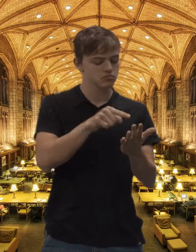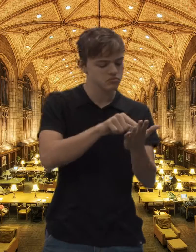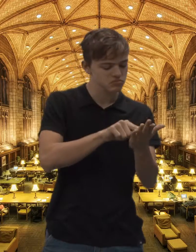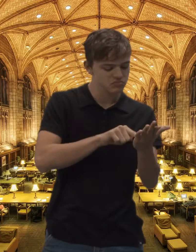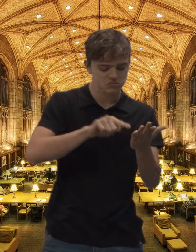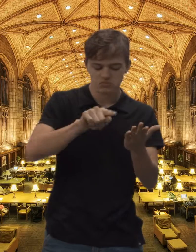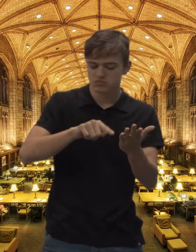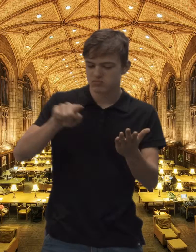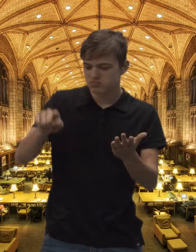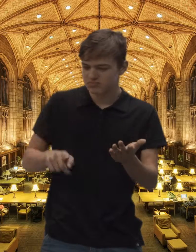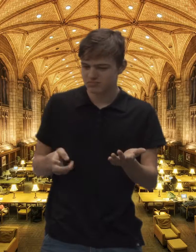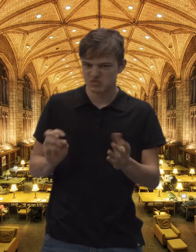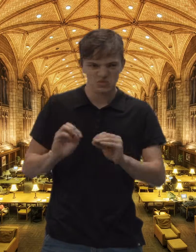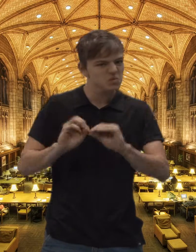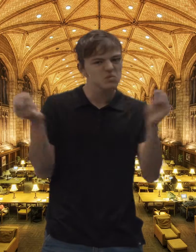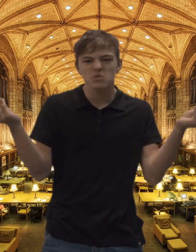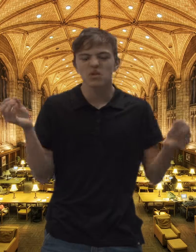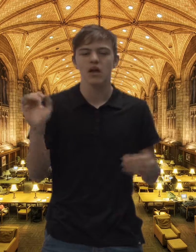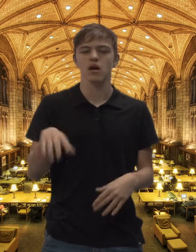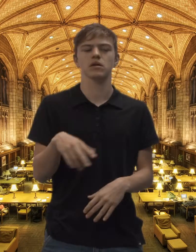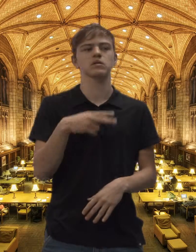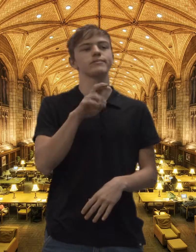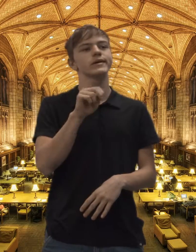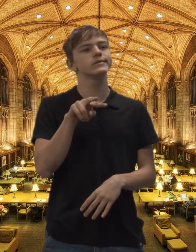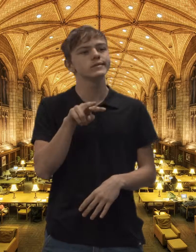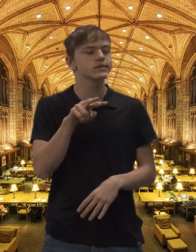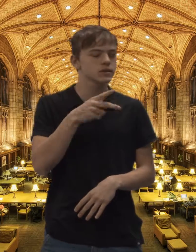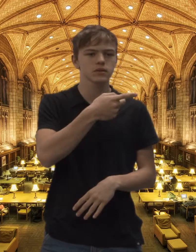And, the woman looked at the directory and as she went through the list of names, his name wasn't on the list.